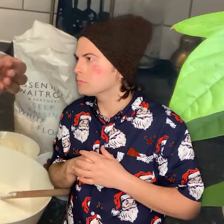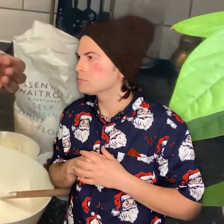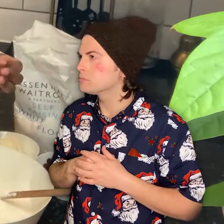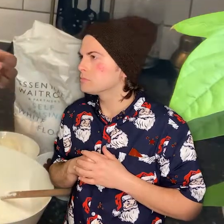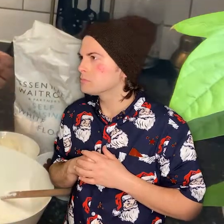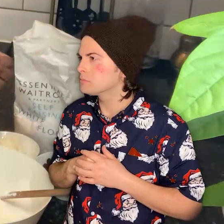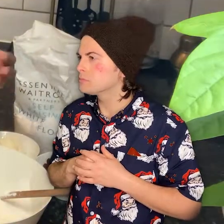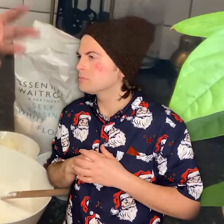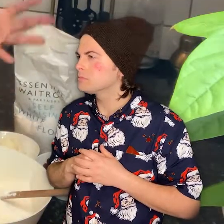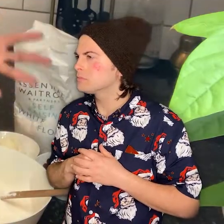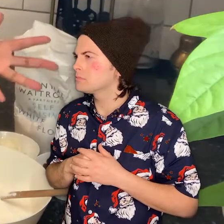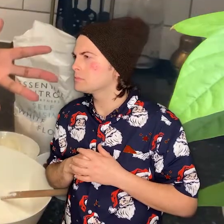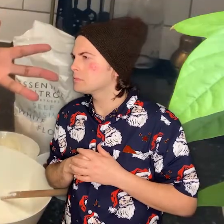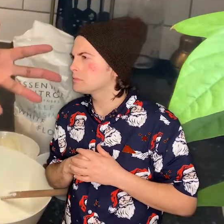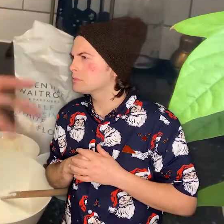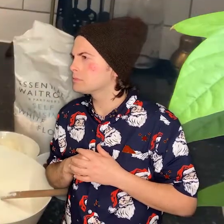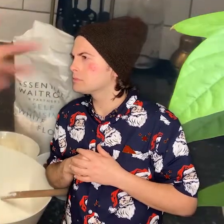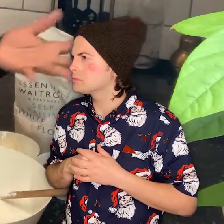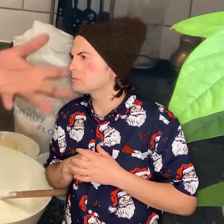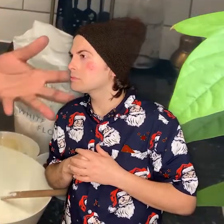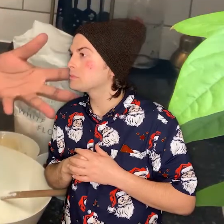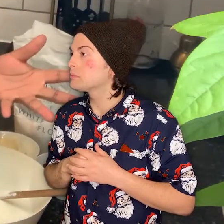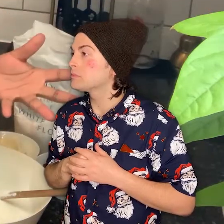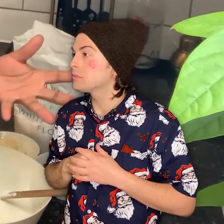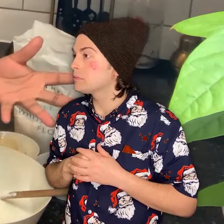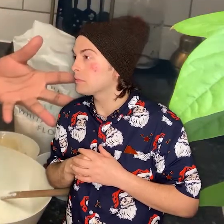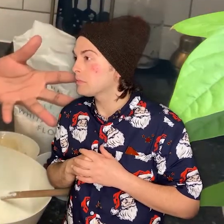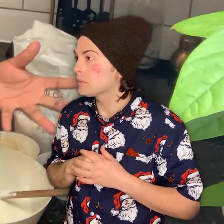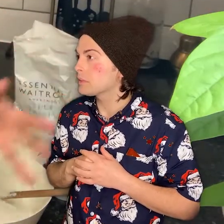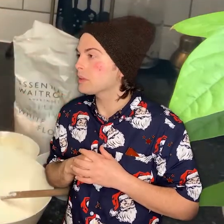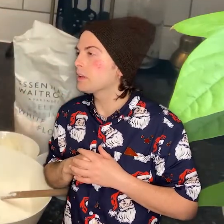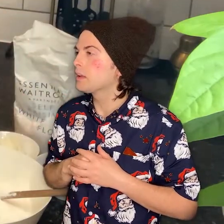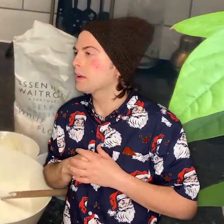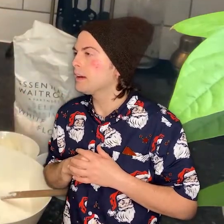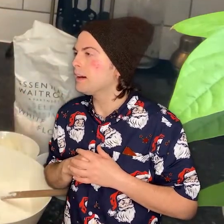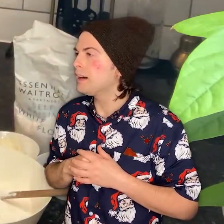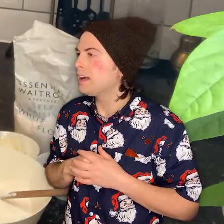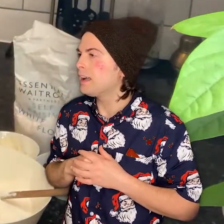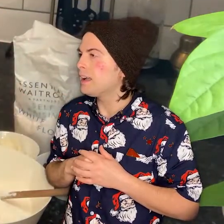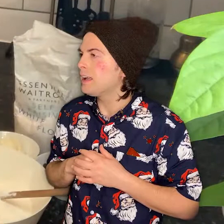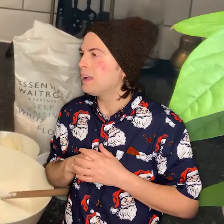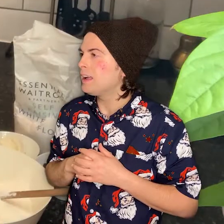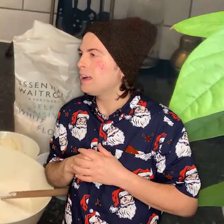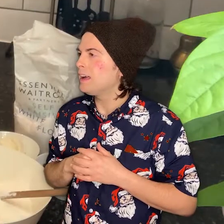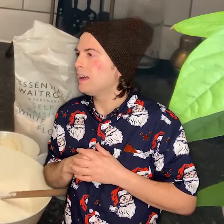That way if anyone comes in while you’re doing it, it’s clear you’ve been working hard.